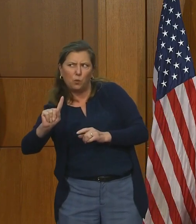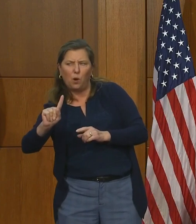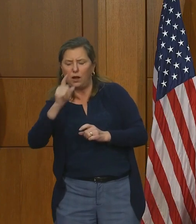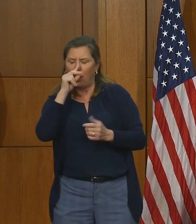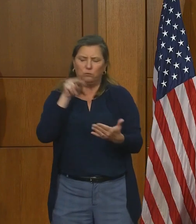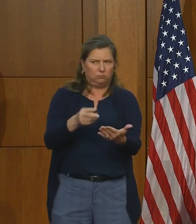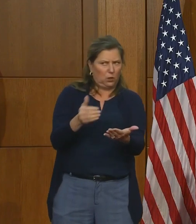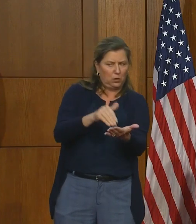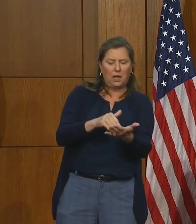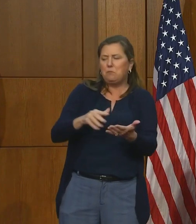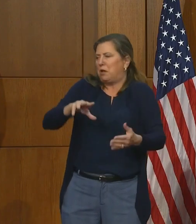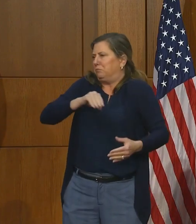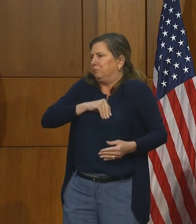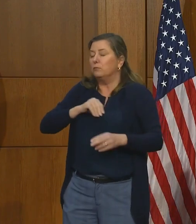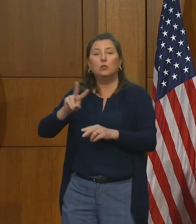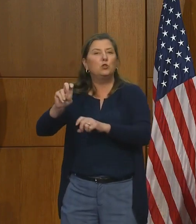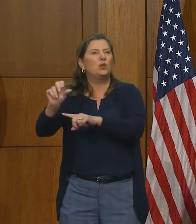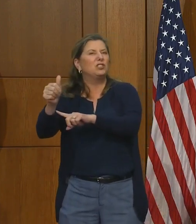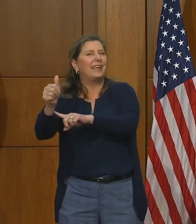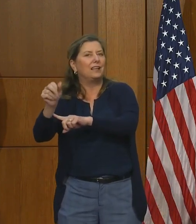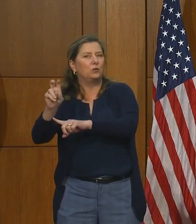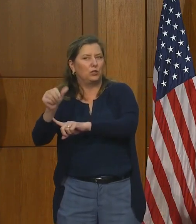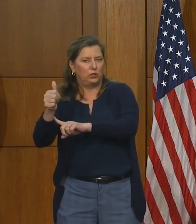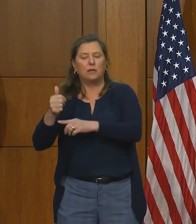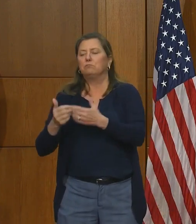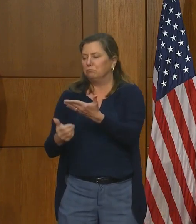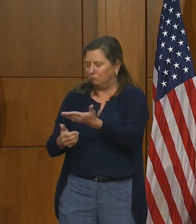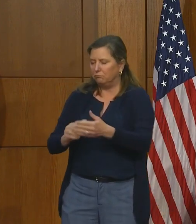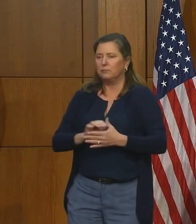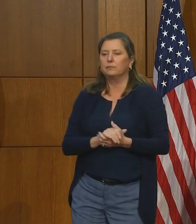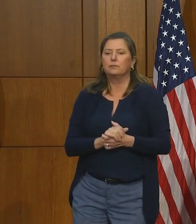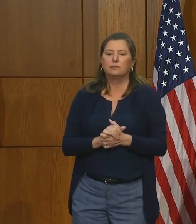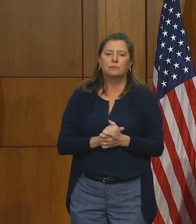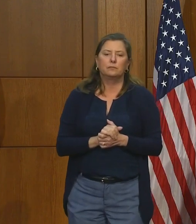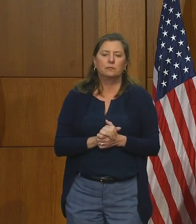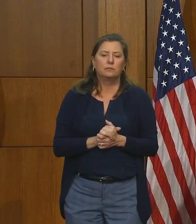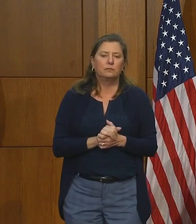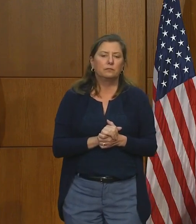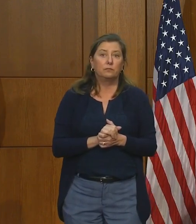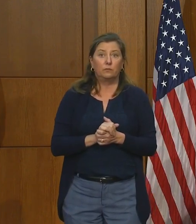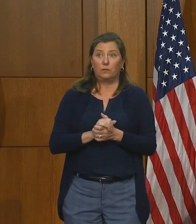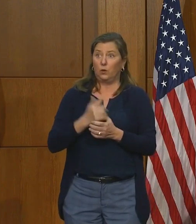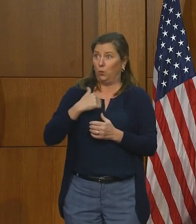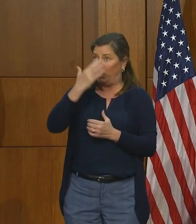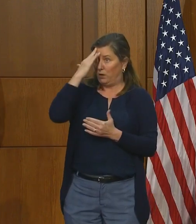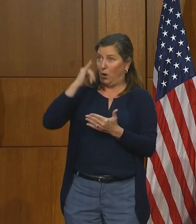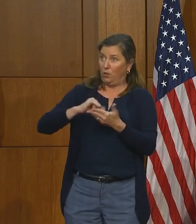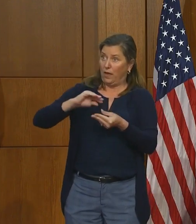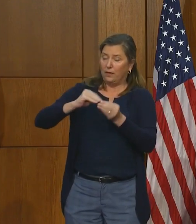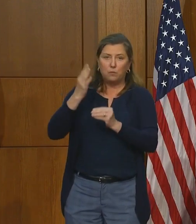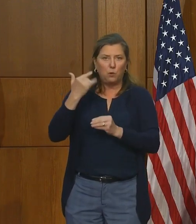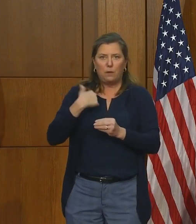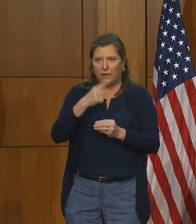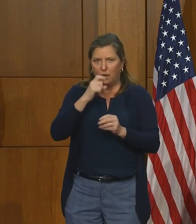WHEN A POLICE. REPORTER USED TWO HUNDRED FORTY ONE I'D HAVE TO VERIFY THAT BUT I'LL TAKE